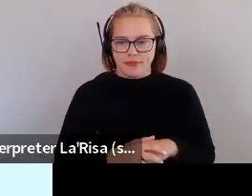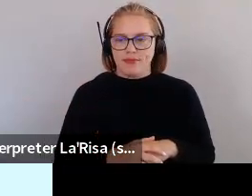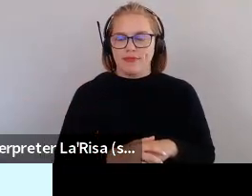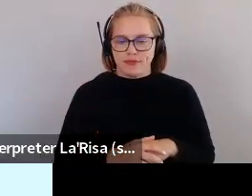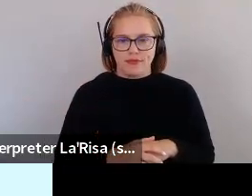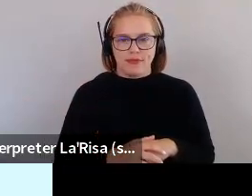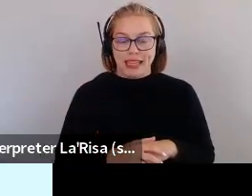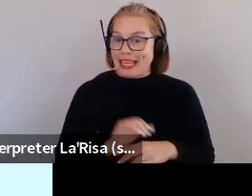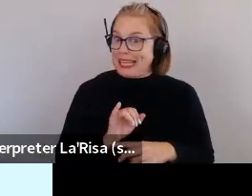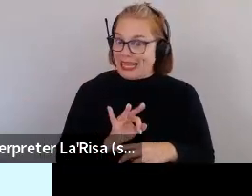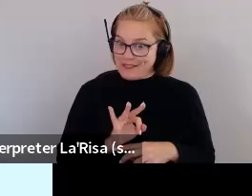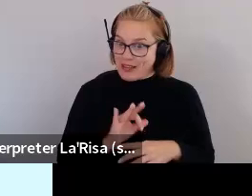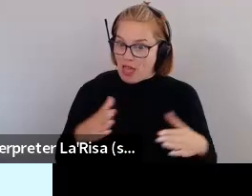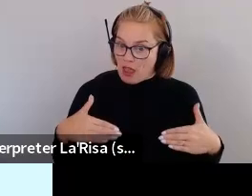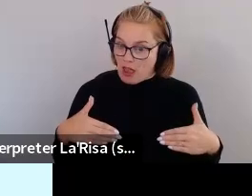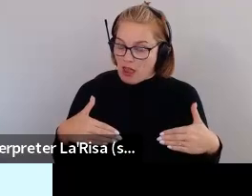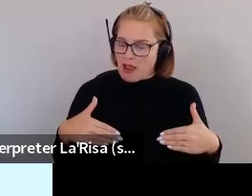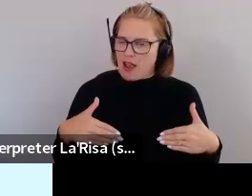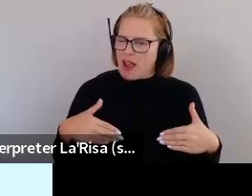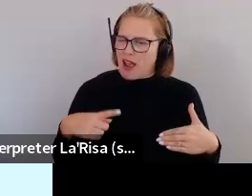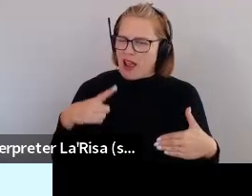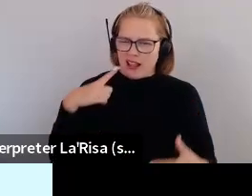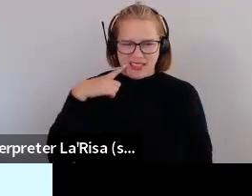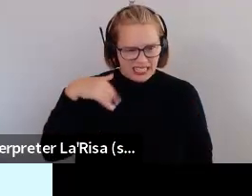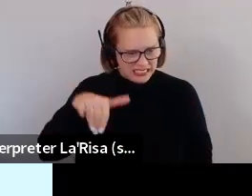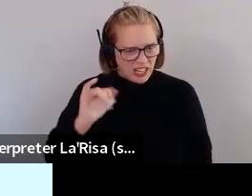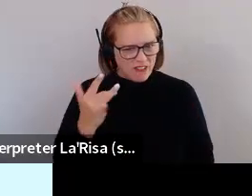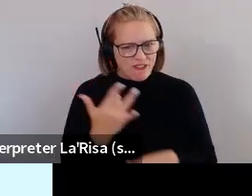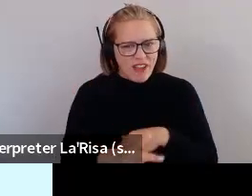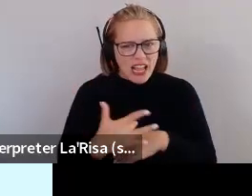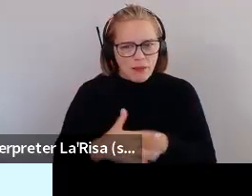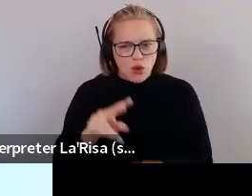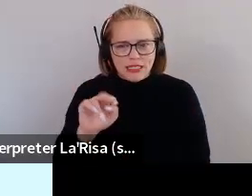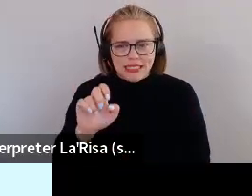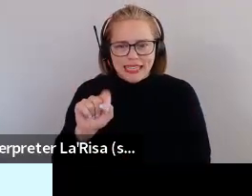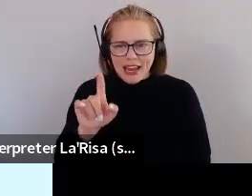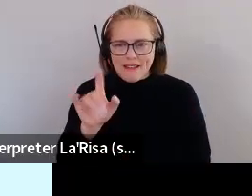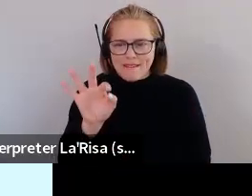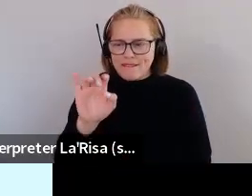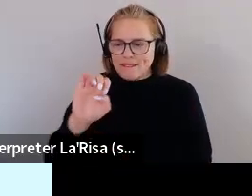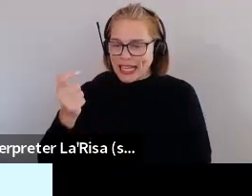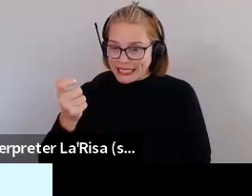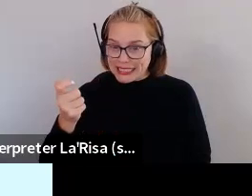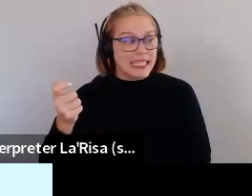amongst us has seen the film crypt camp?